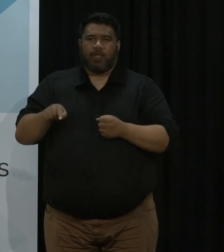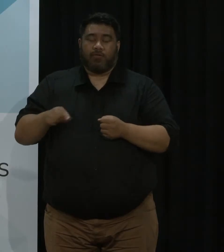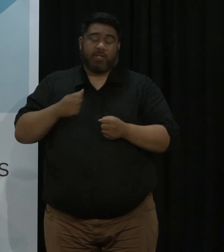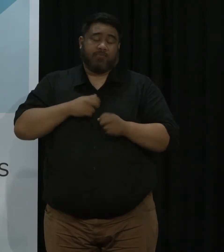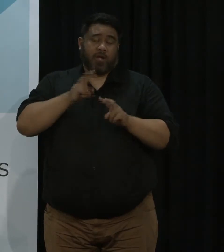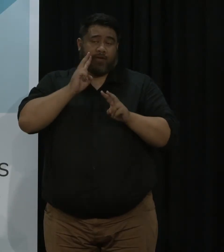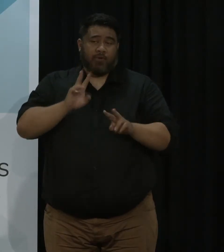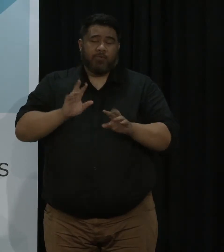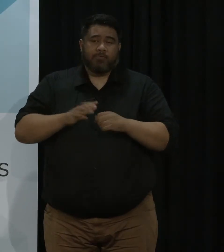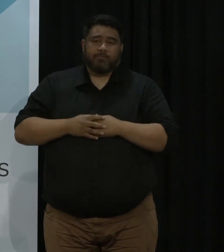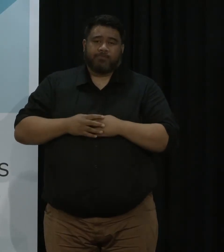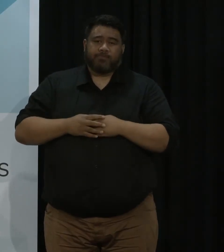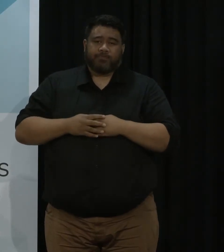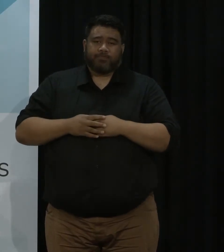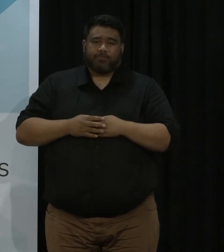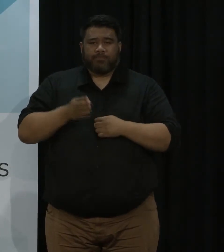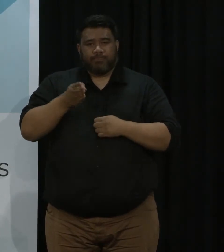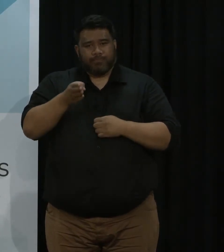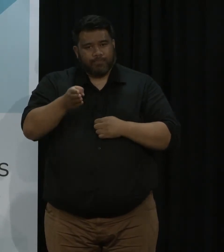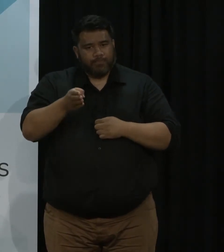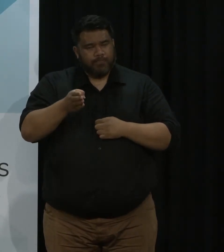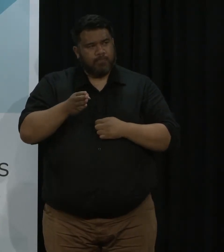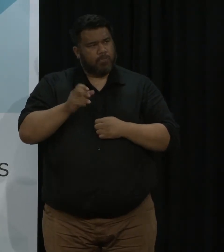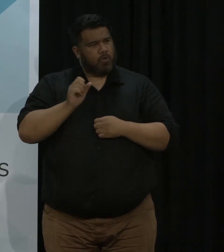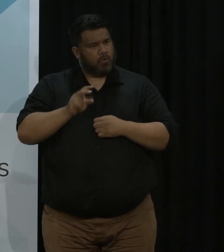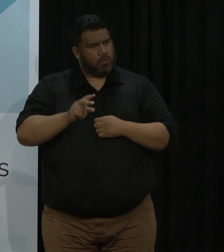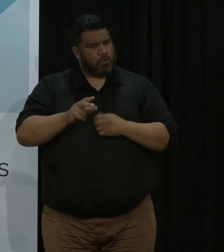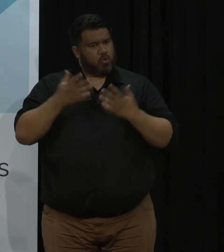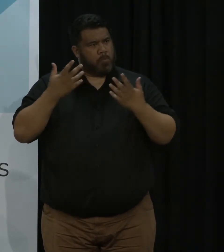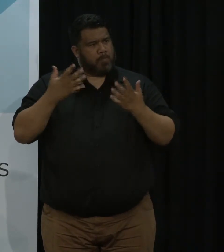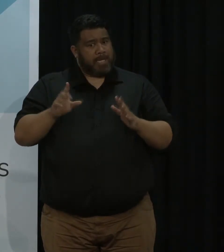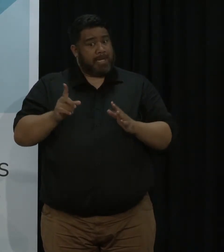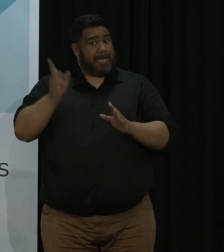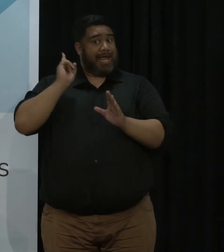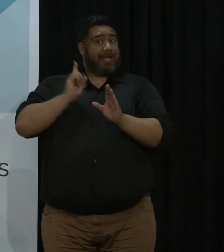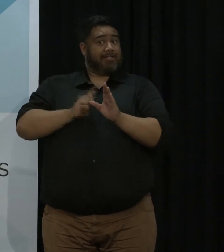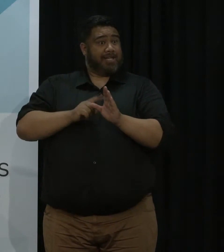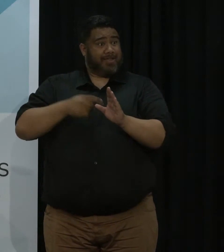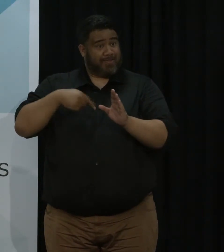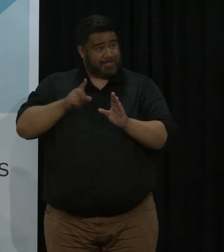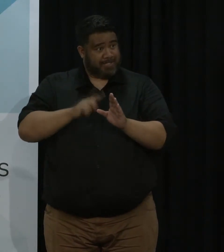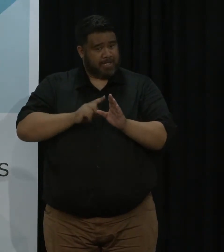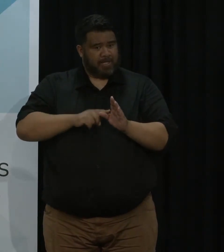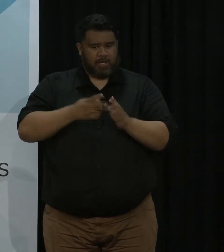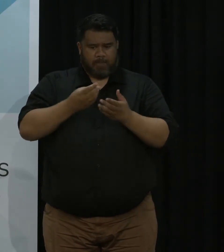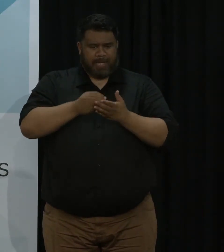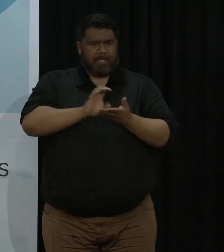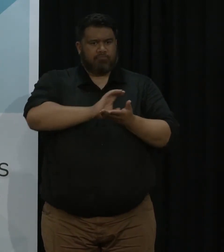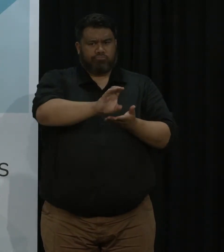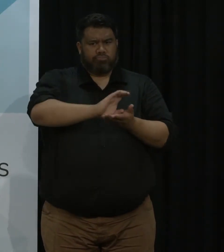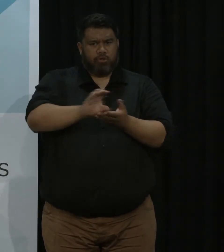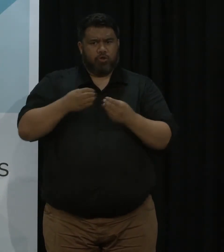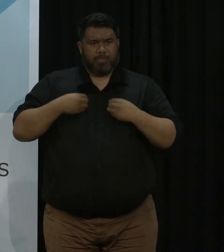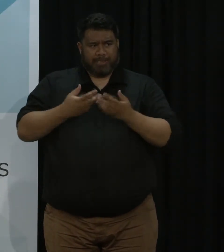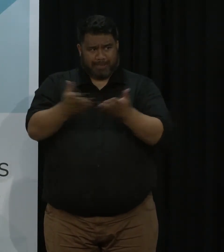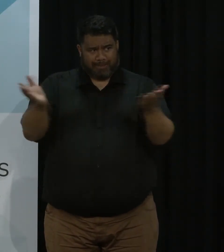economic supports should not be available. As it happens we are not proposing those at this time but that certainly remains